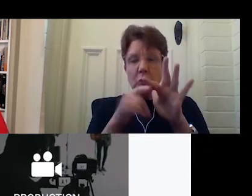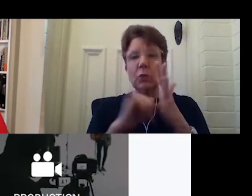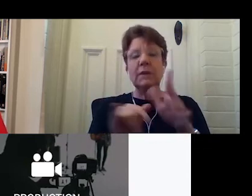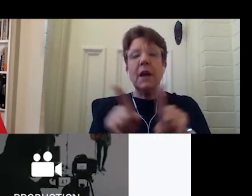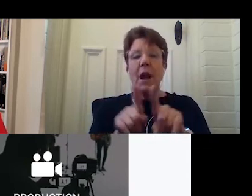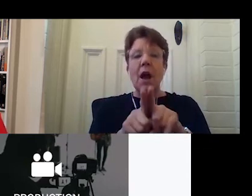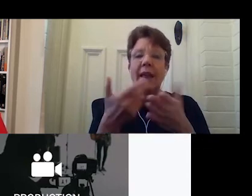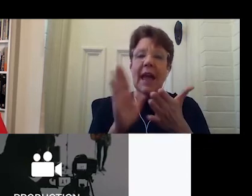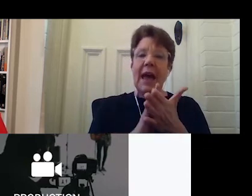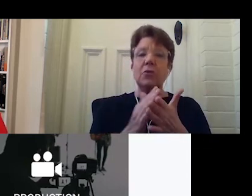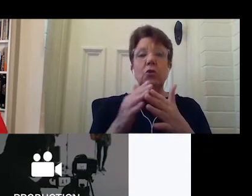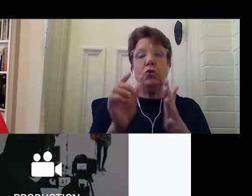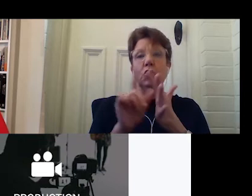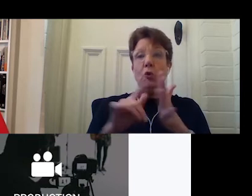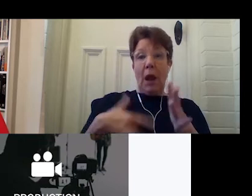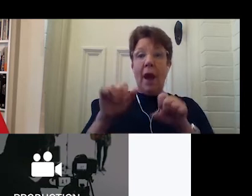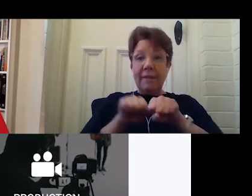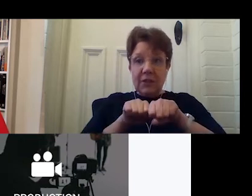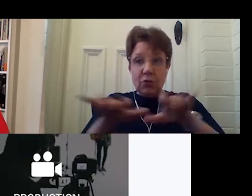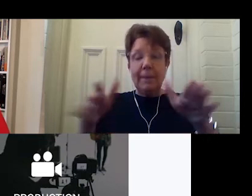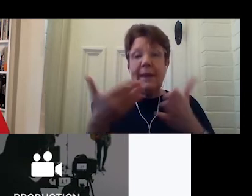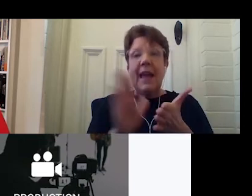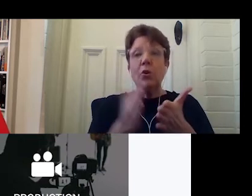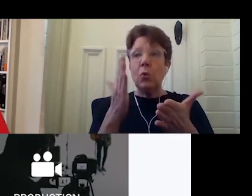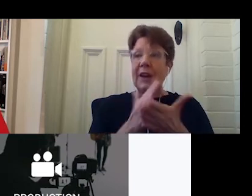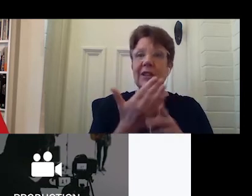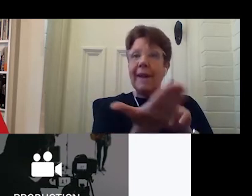to do live-streaming and get community engagement, which is